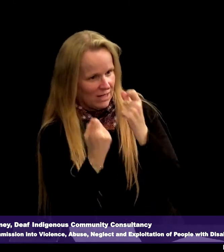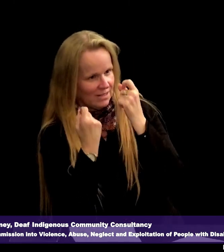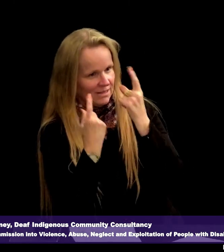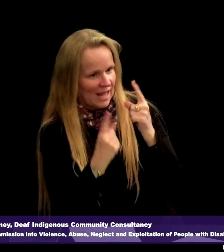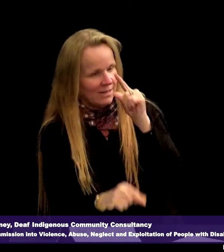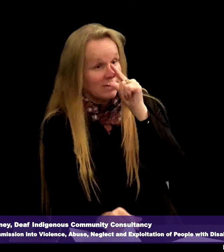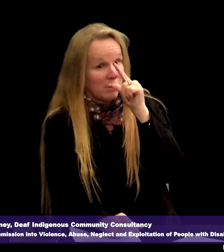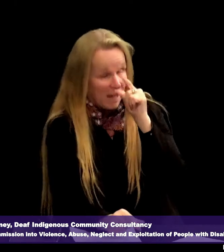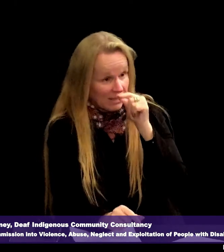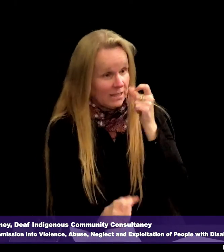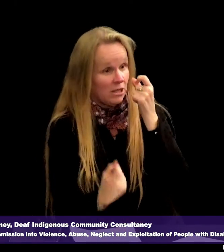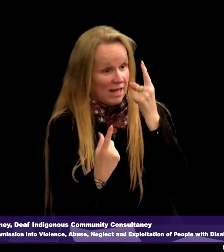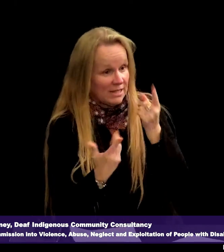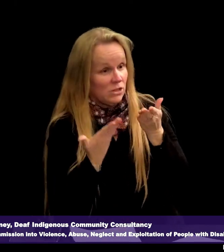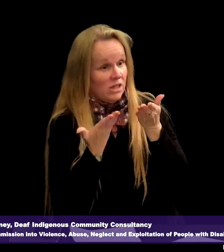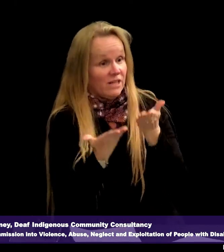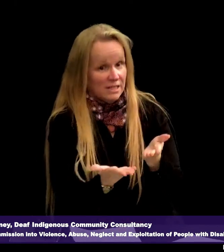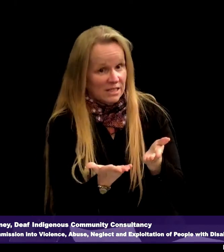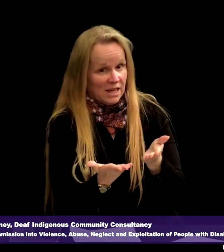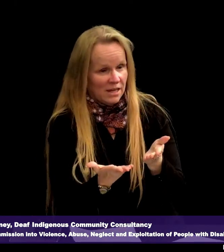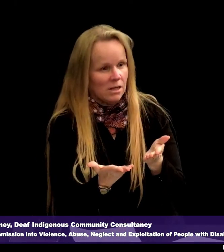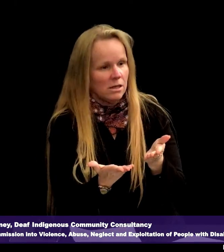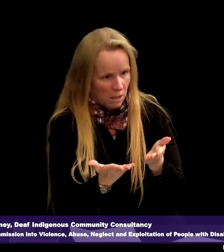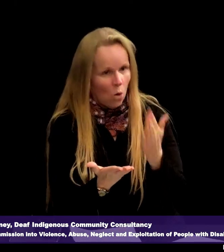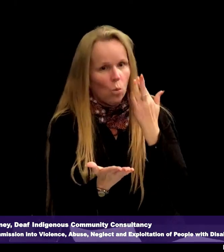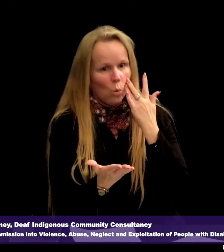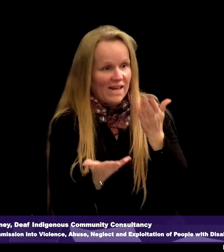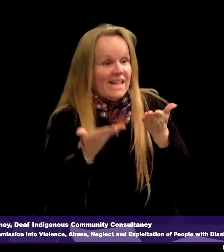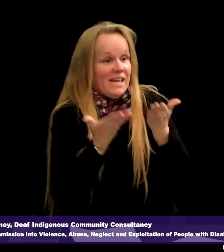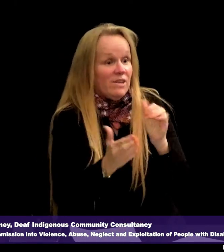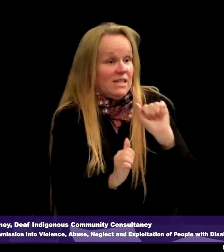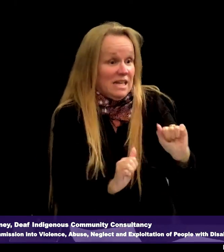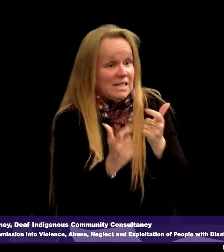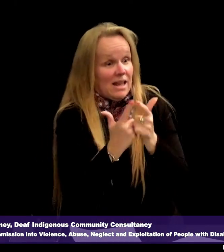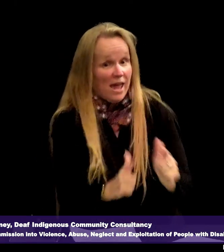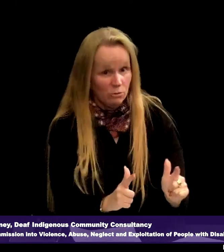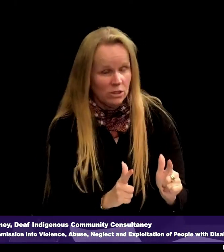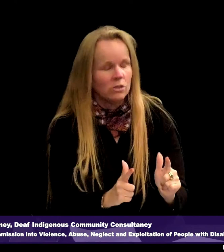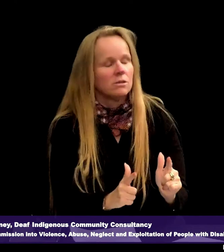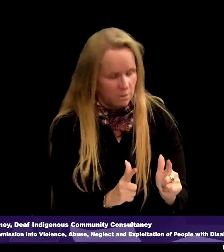his skills and his capacity to understand his ability to give consent, and when he was